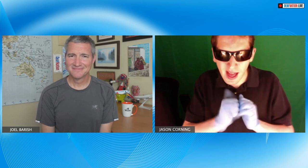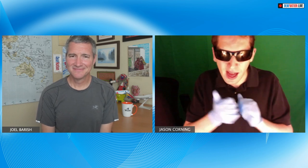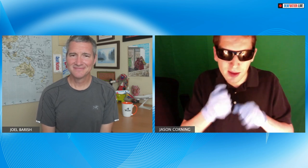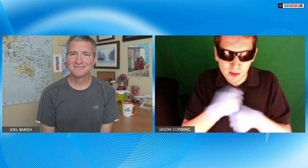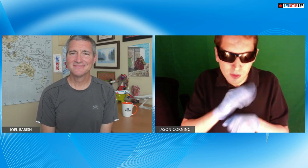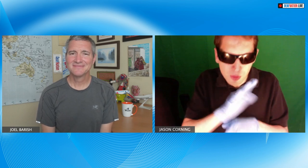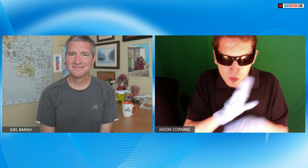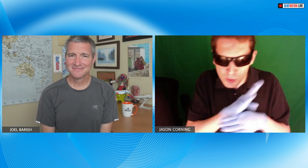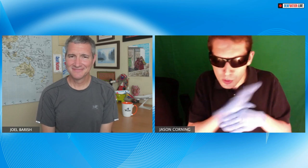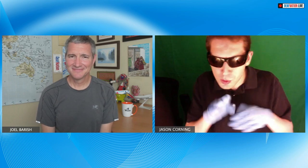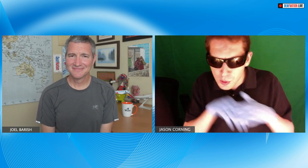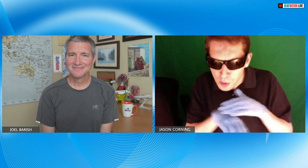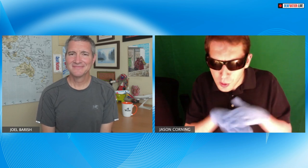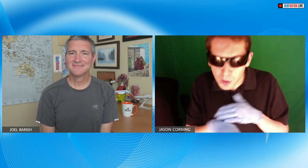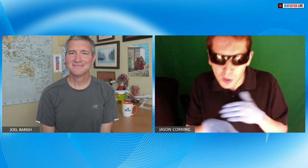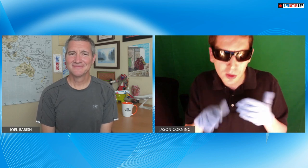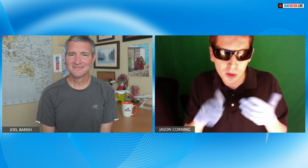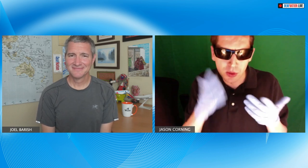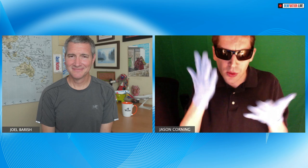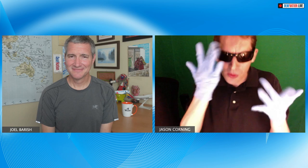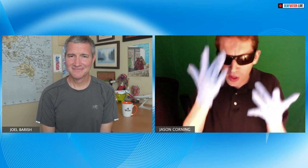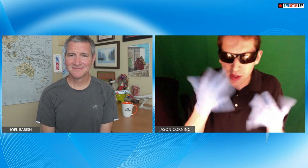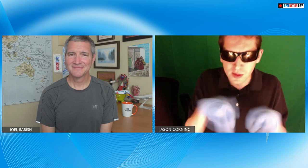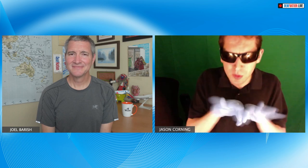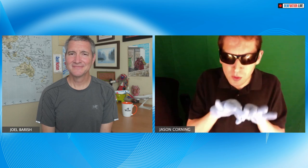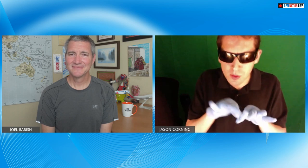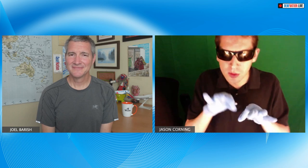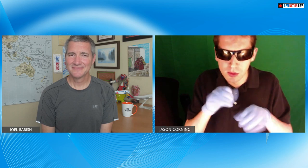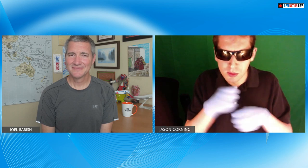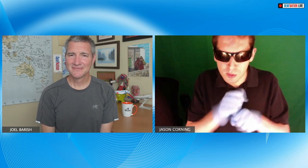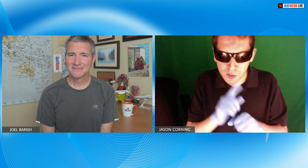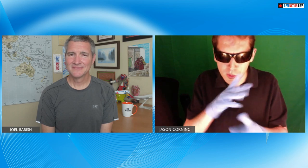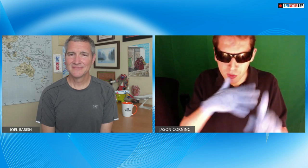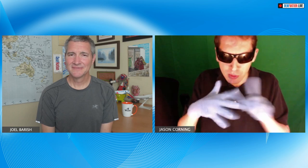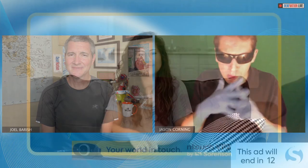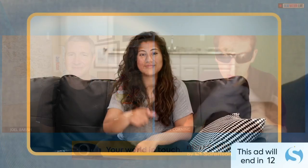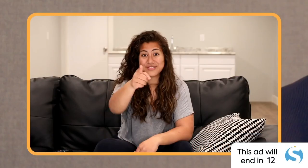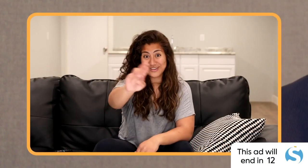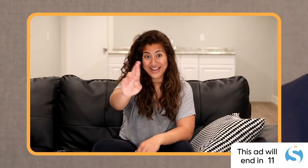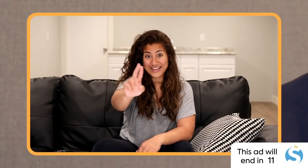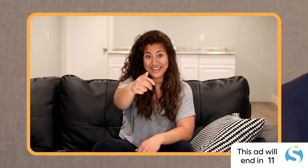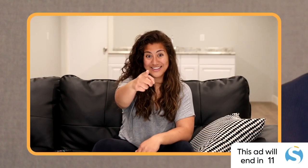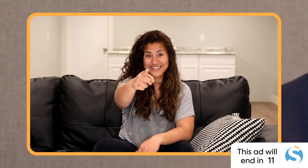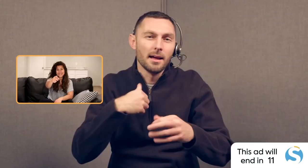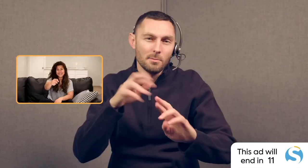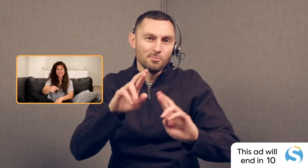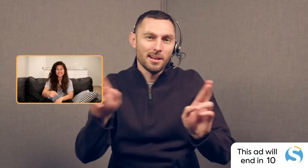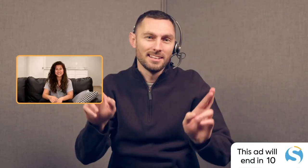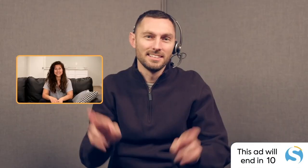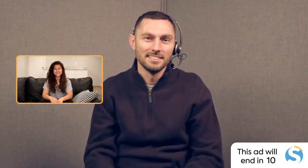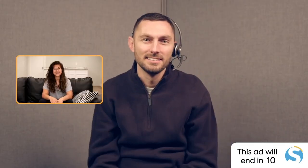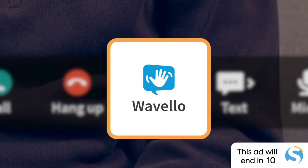how to make their business accessible, why it is important to make the environment accessible Advertise interrupted